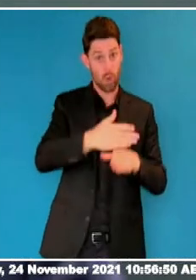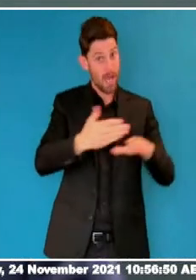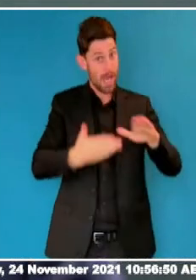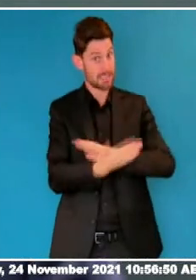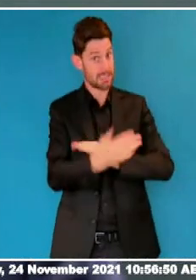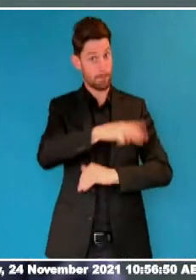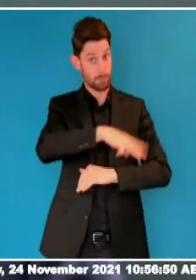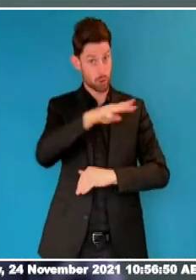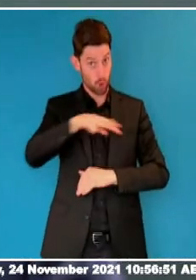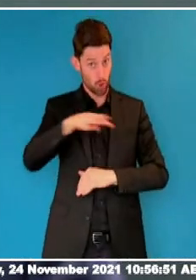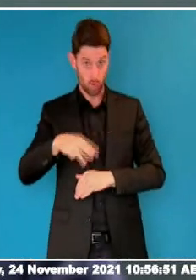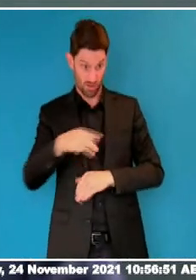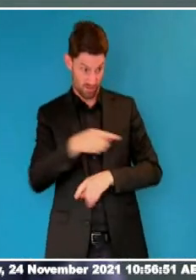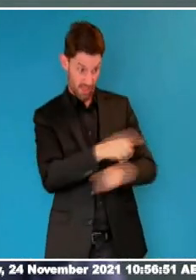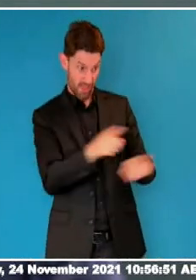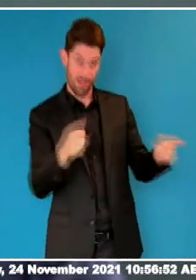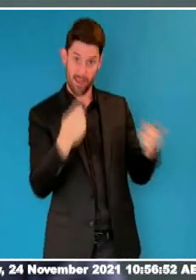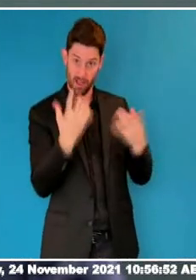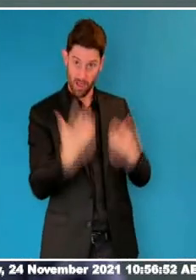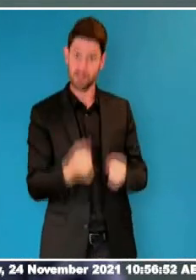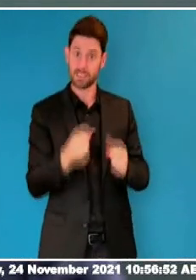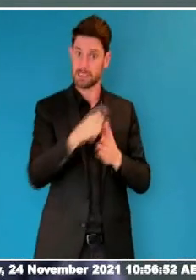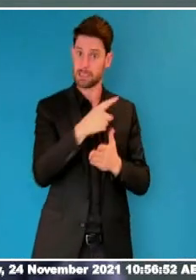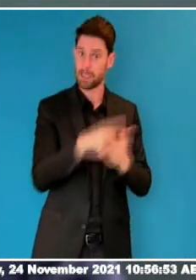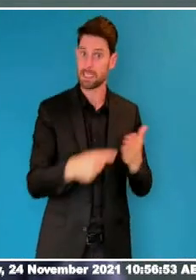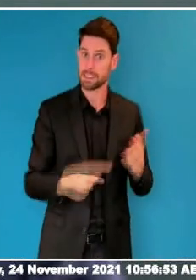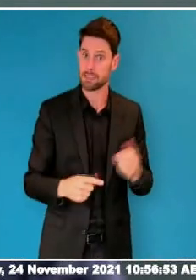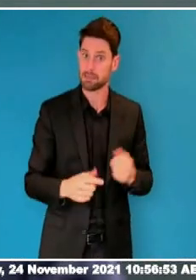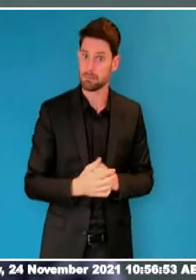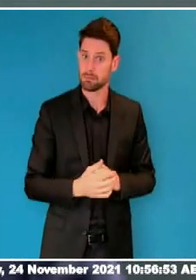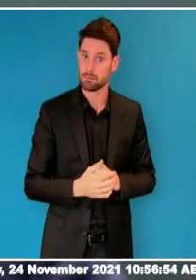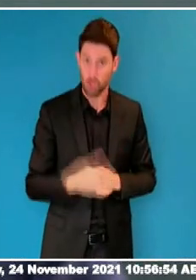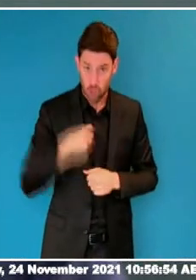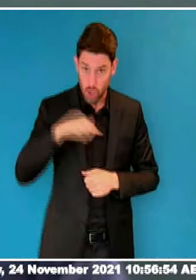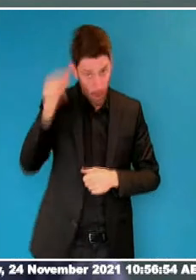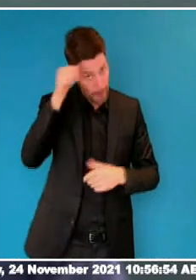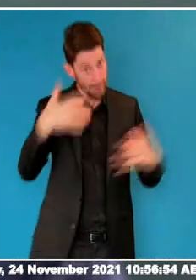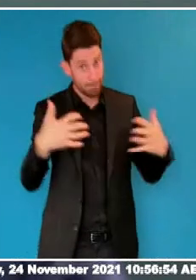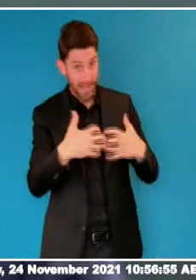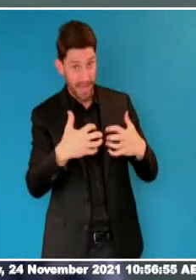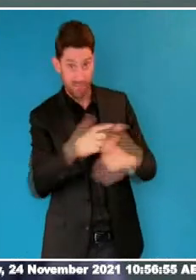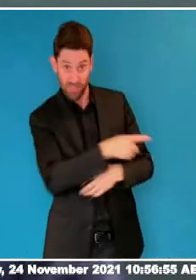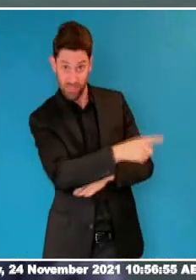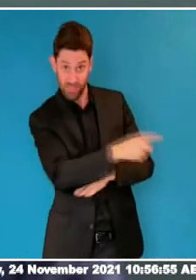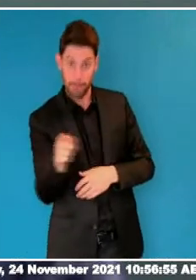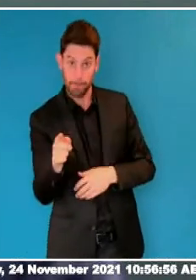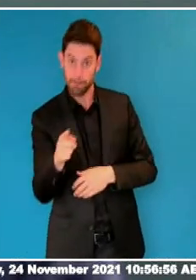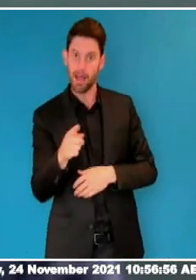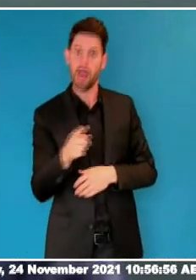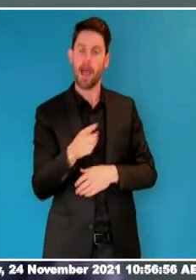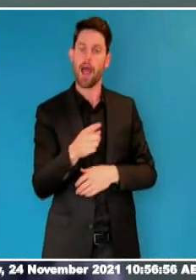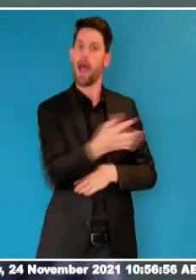disabilities, and we know thousands of them have made small or significant adjustments to